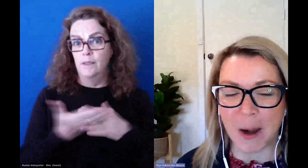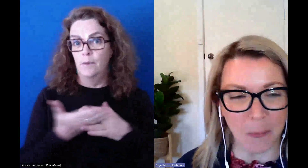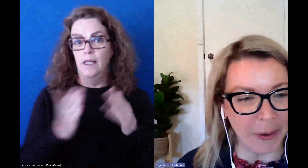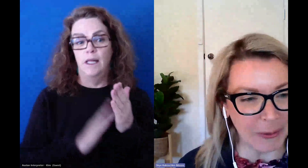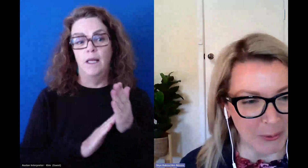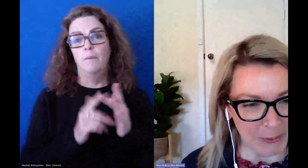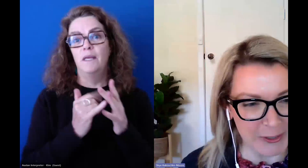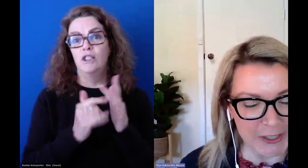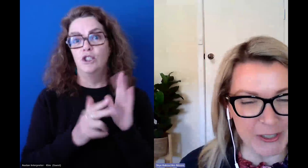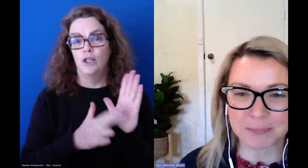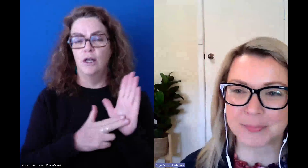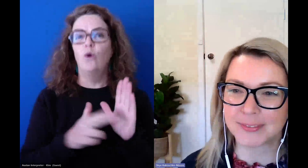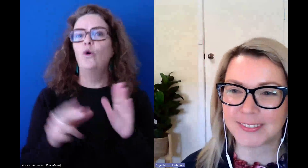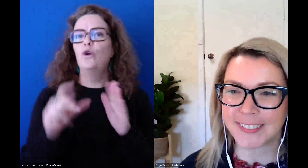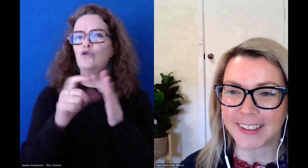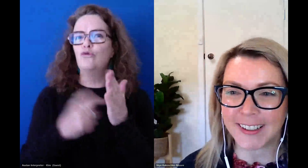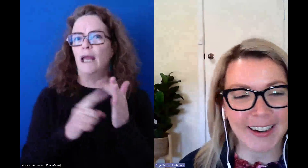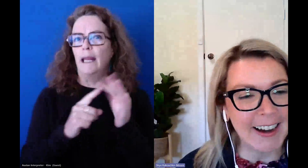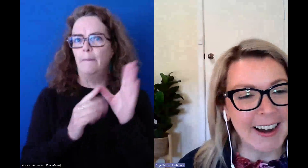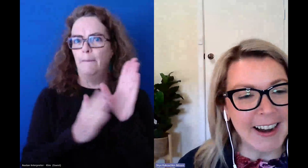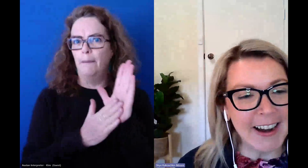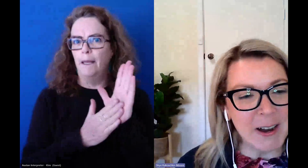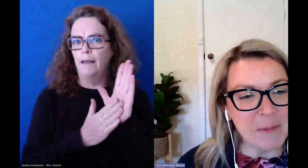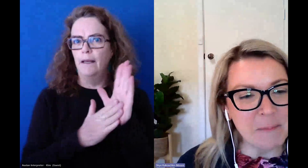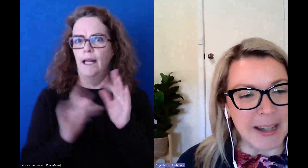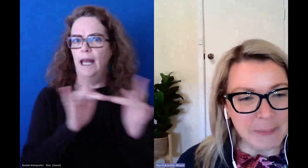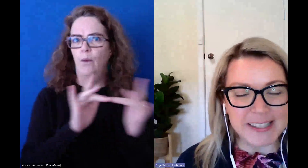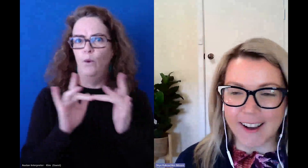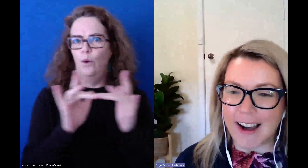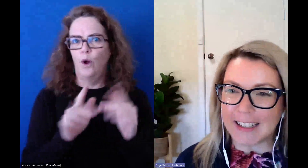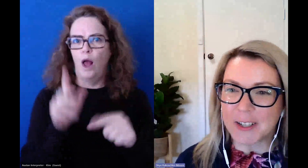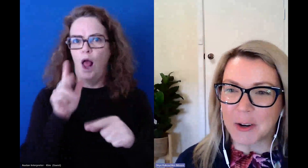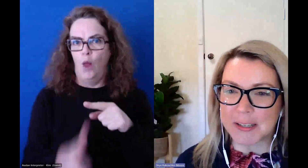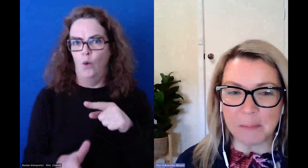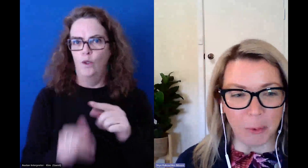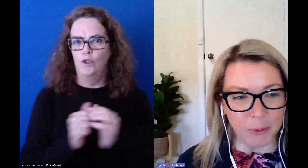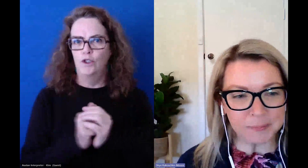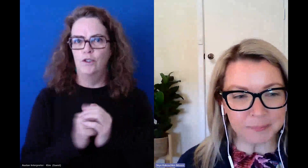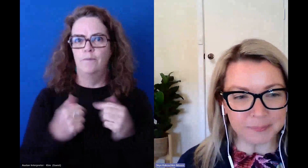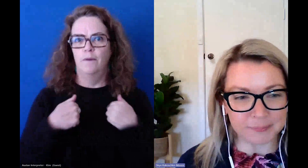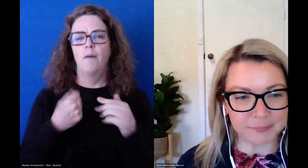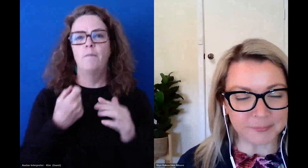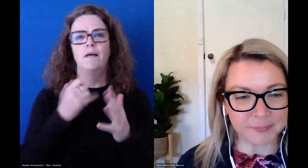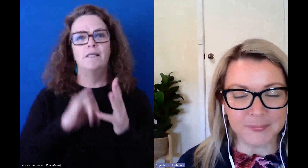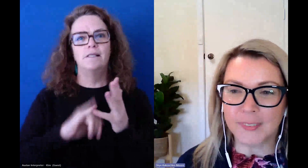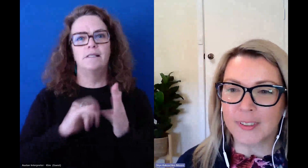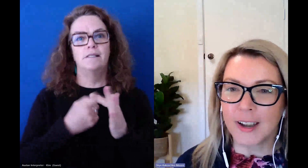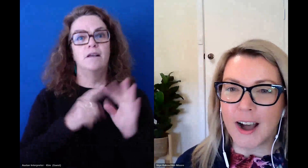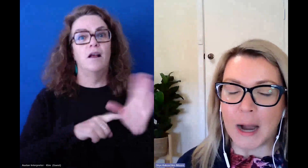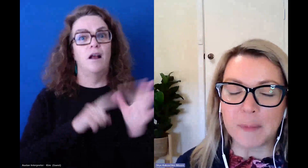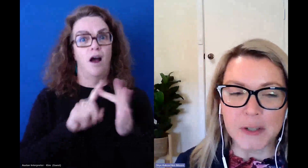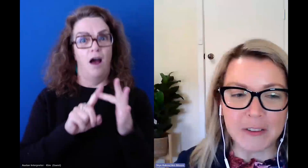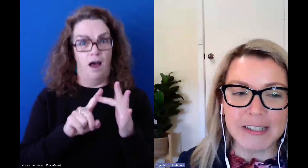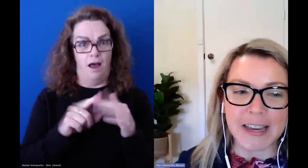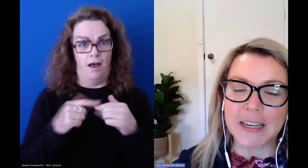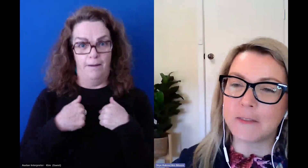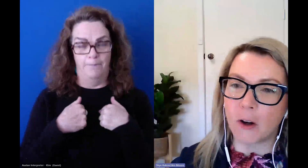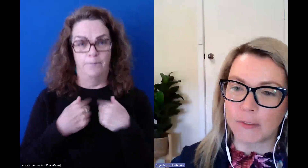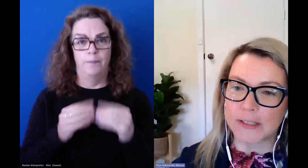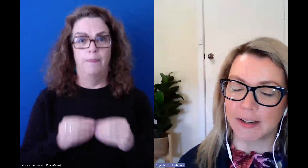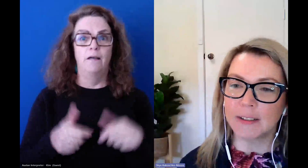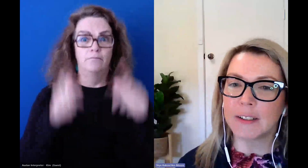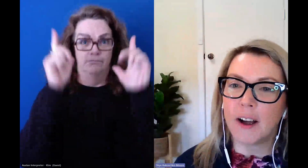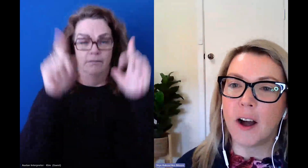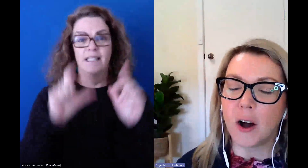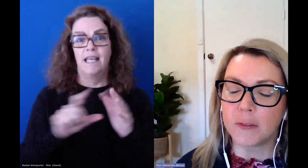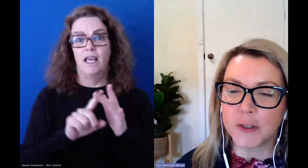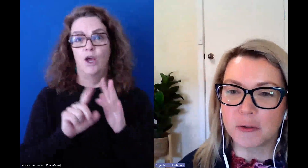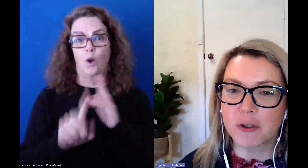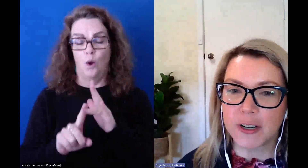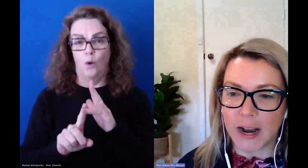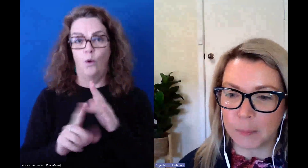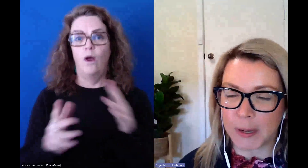Network launch. My name is Skye Kakoschke-Moore, the Chief Executive Officer of Children and Young